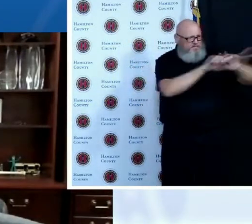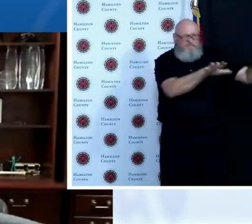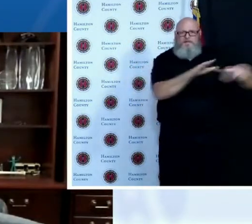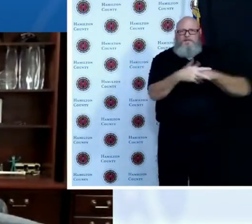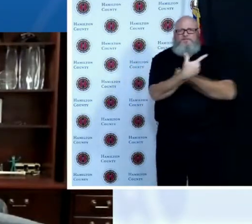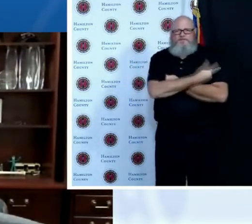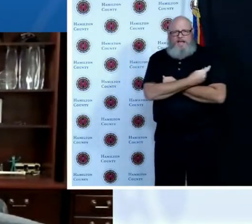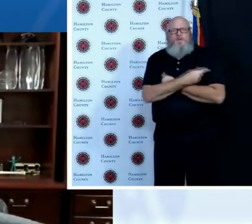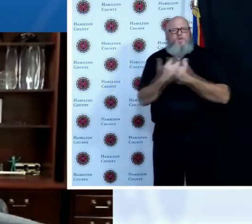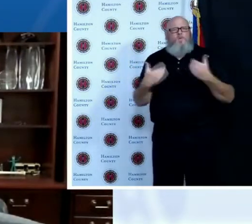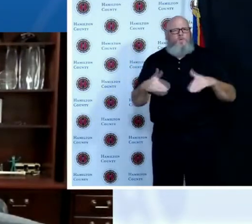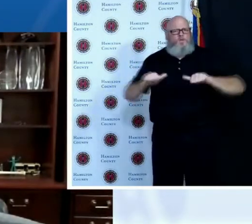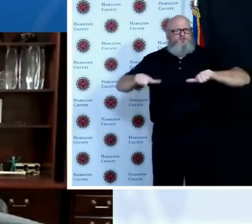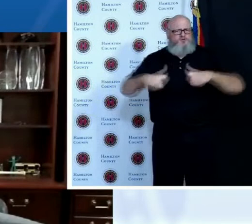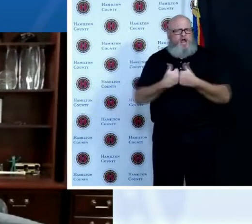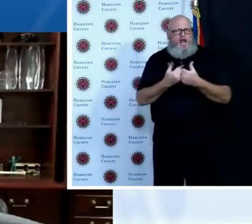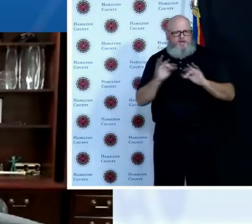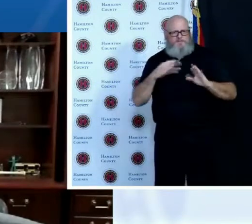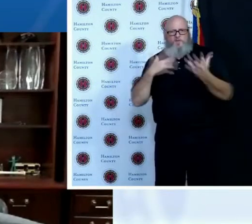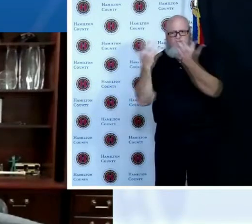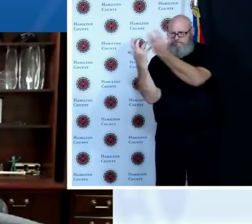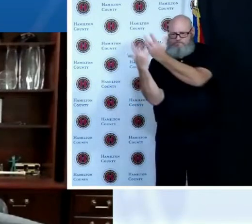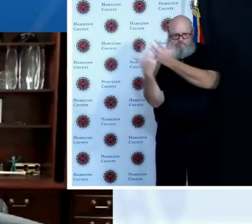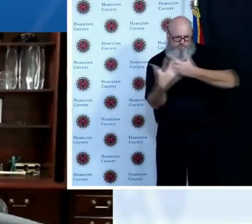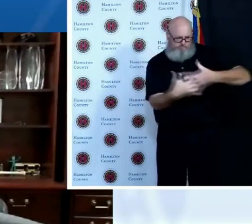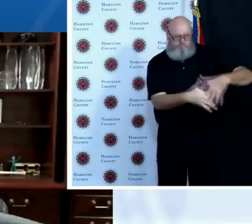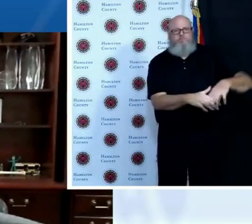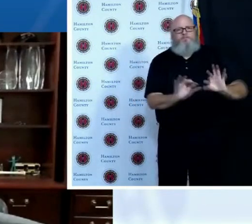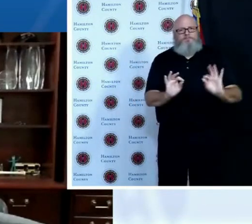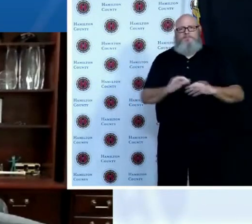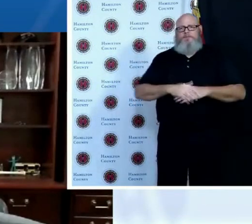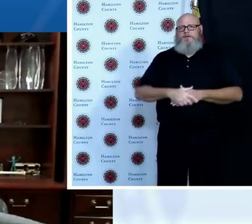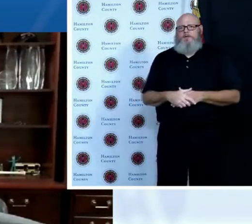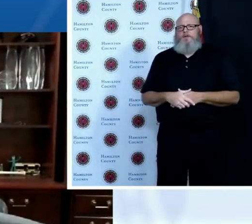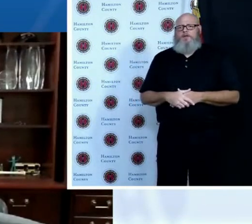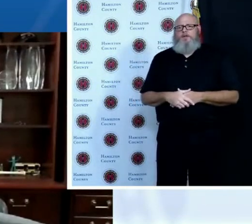vaccines are are complicated by the fact that they have to be refrigerated